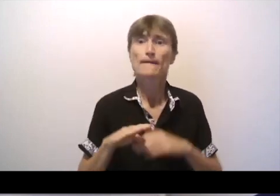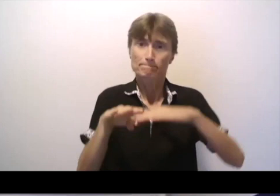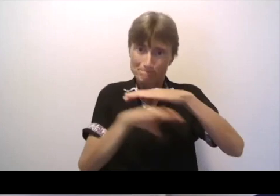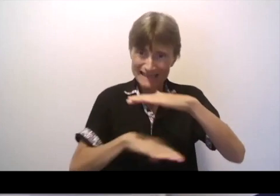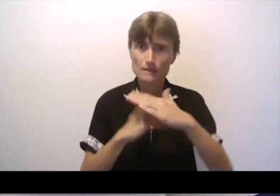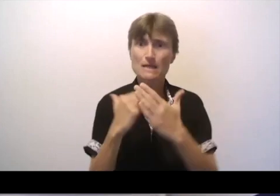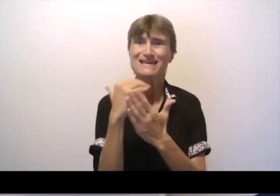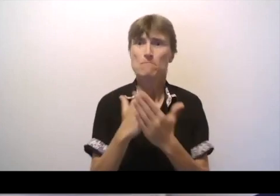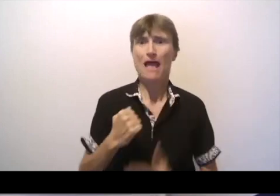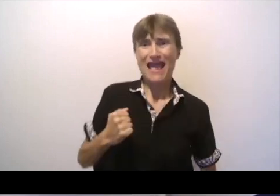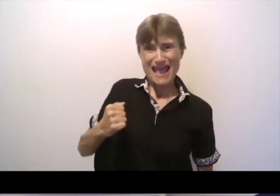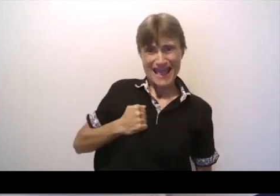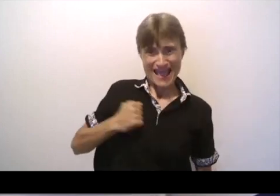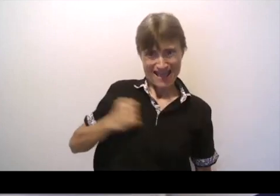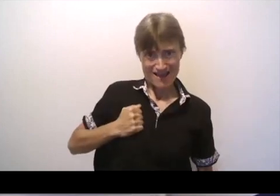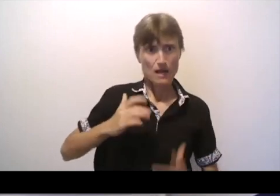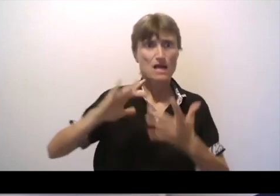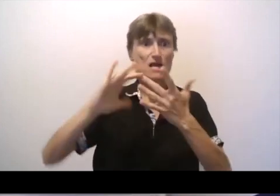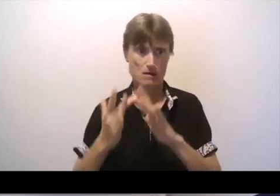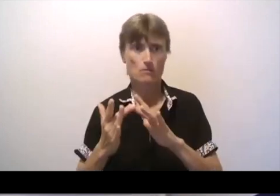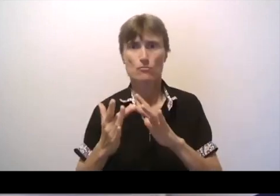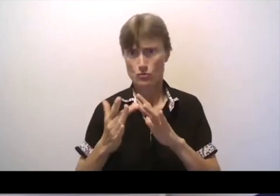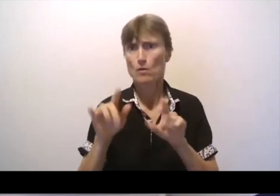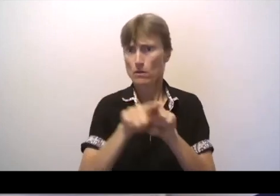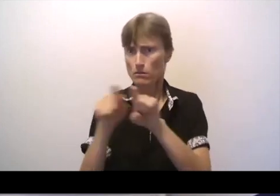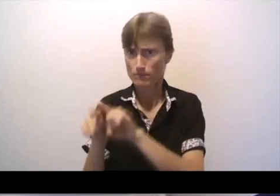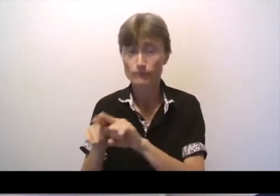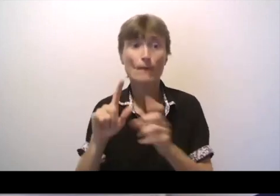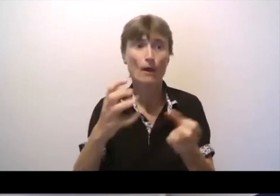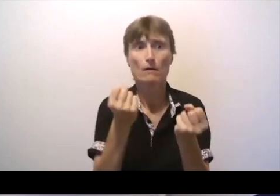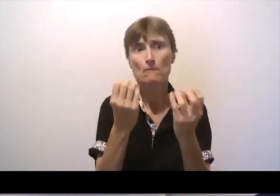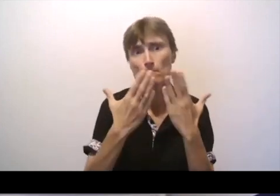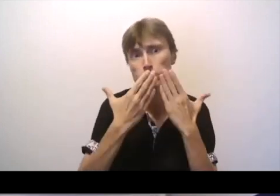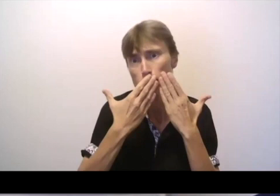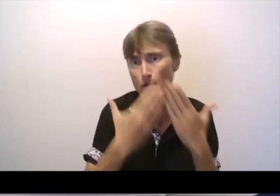at basic income canada.org support a huge thanks to our panelists zainab